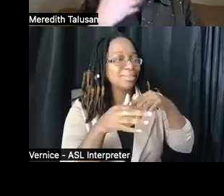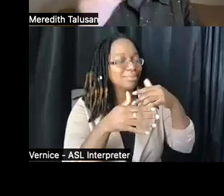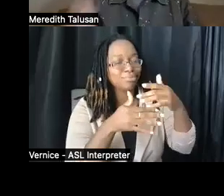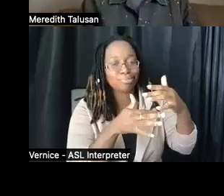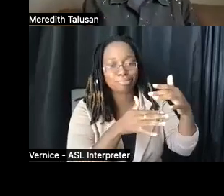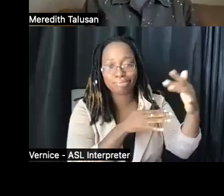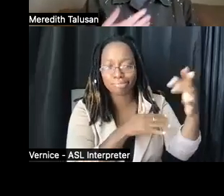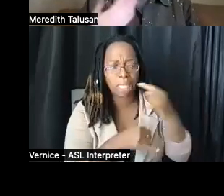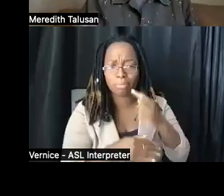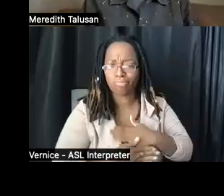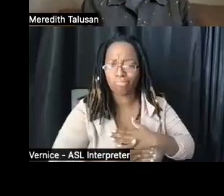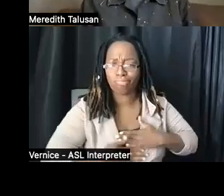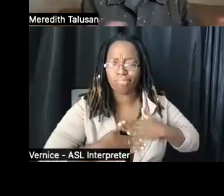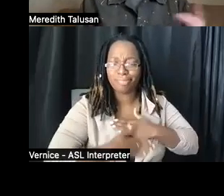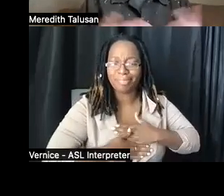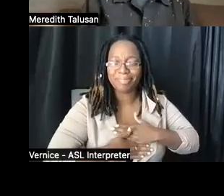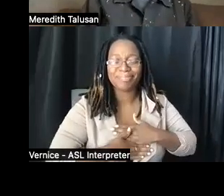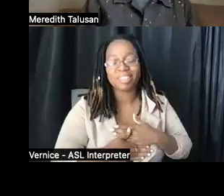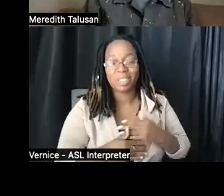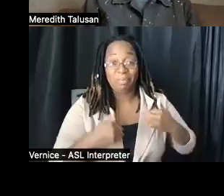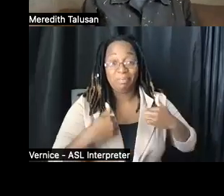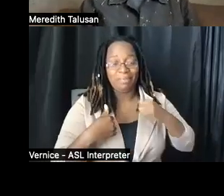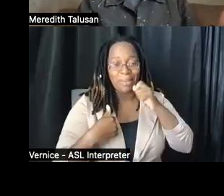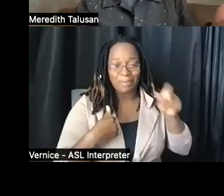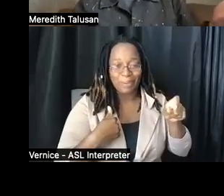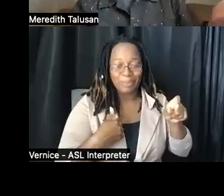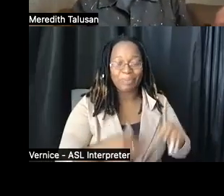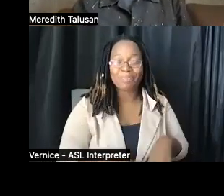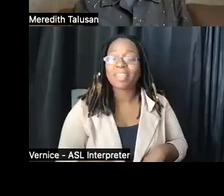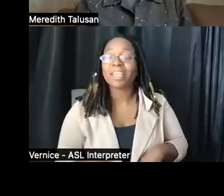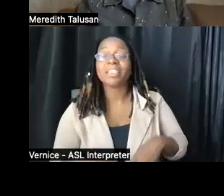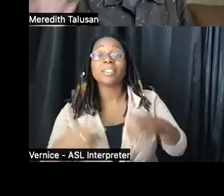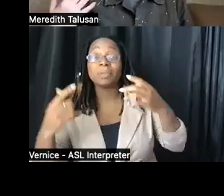They are happy to take pleasure in doing that. Right?